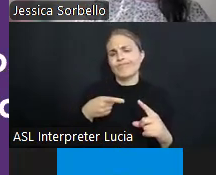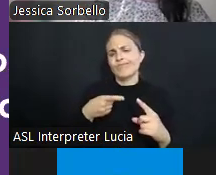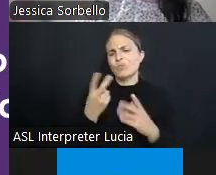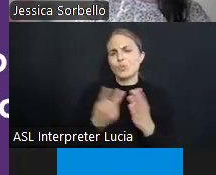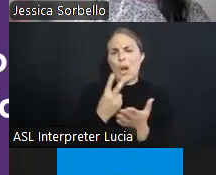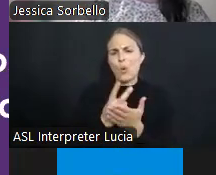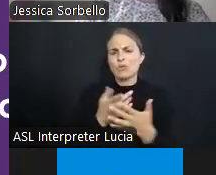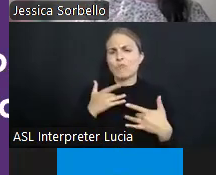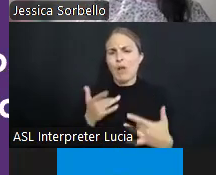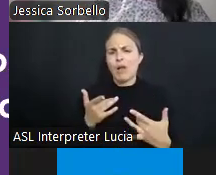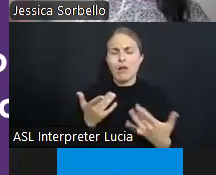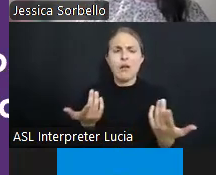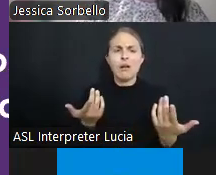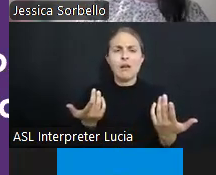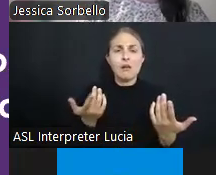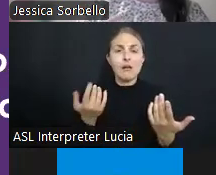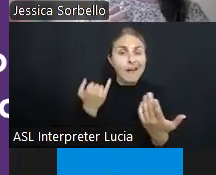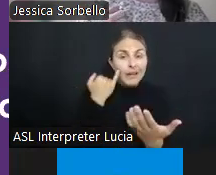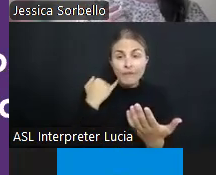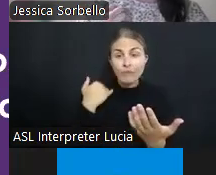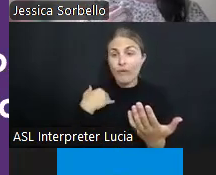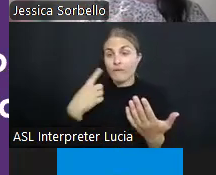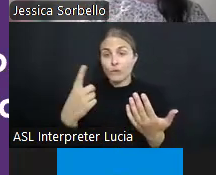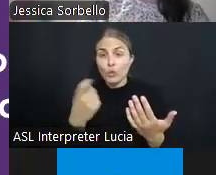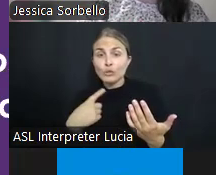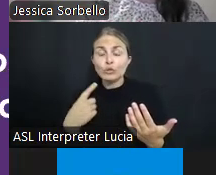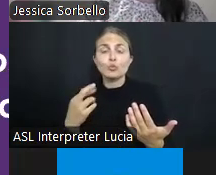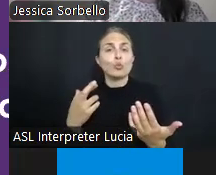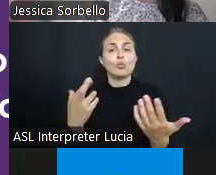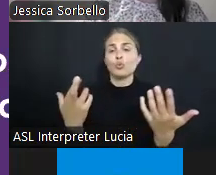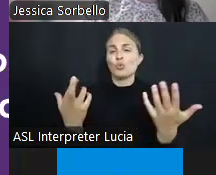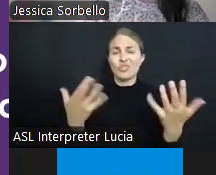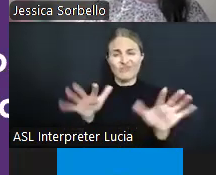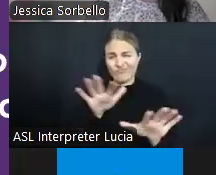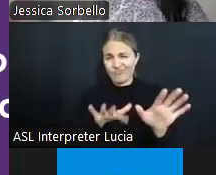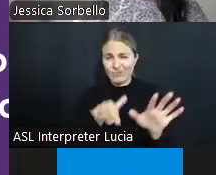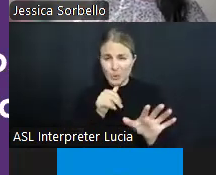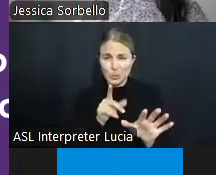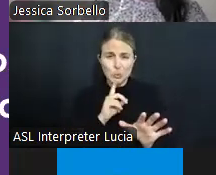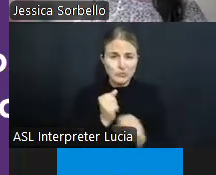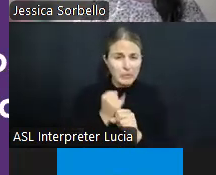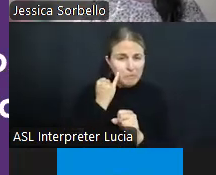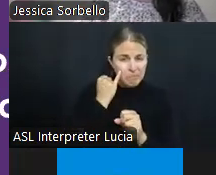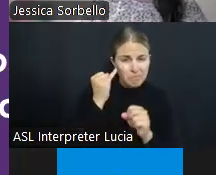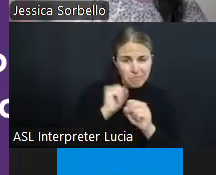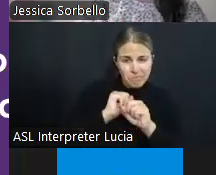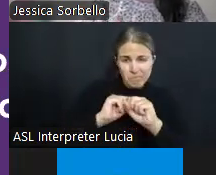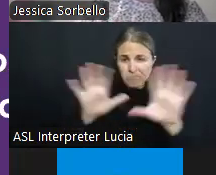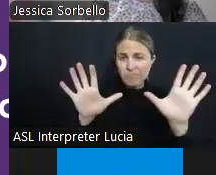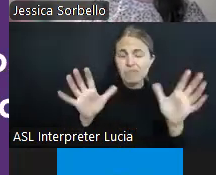anything doesn't quite make sense and I am hopeful this is possible for folks to unmute themselves please unmute, jump